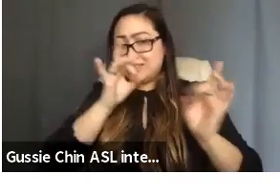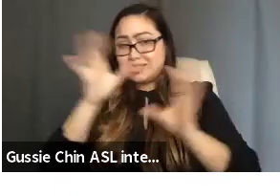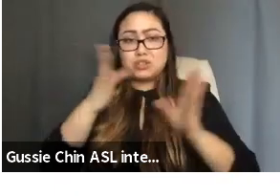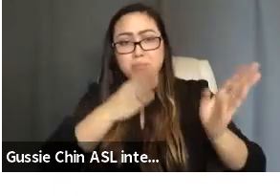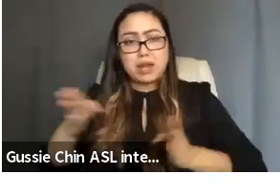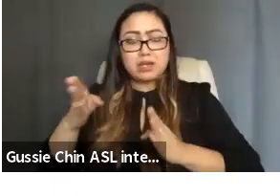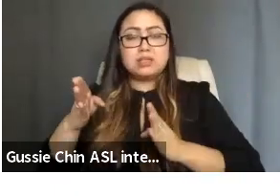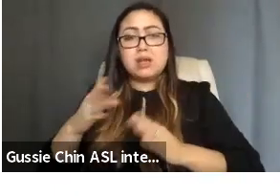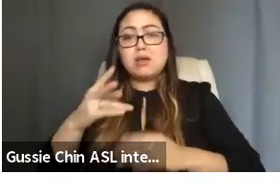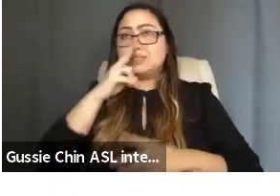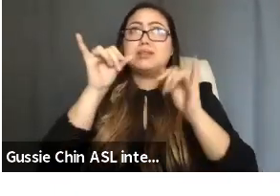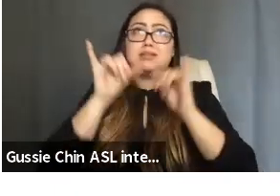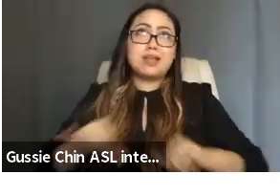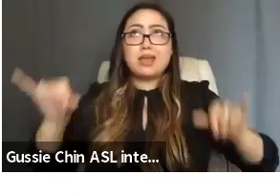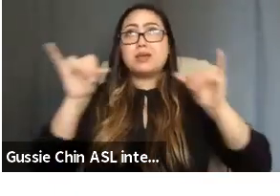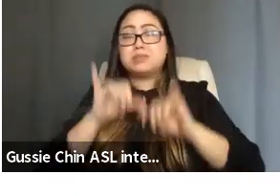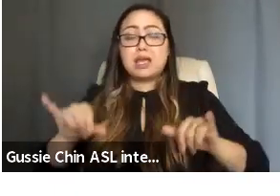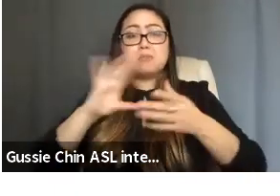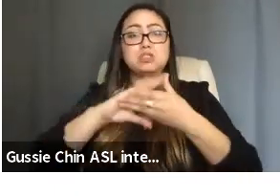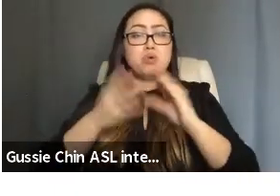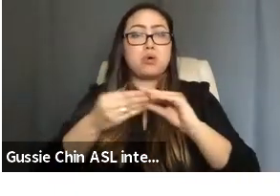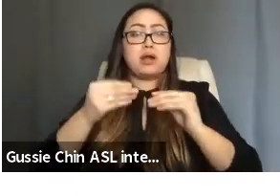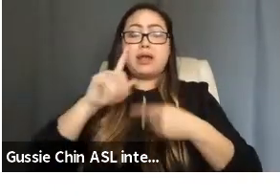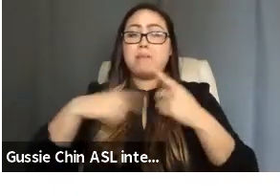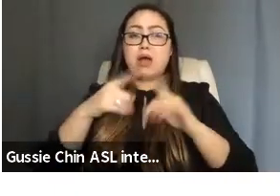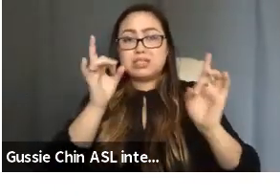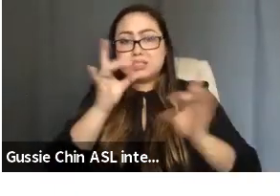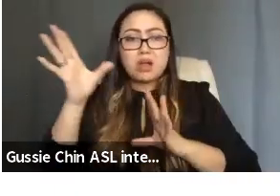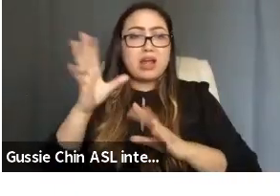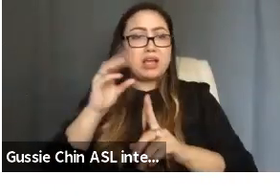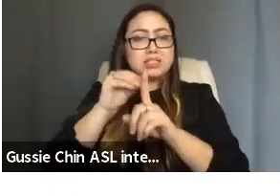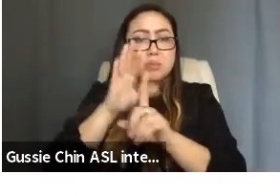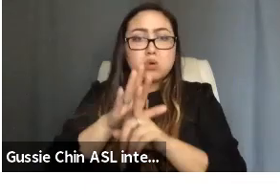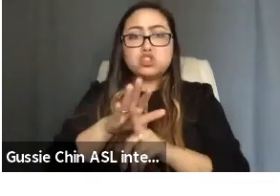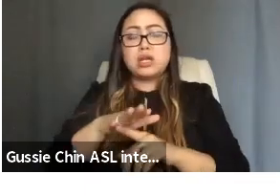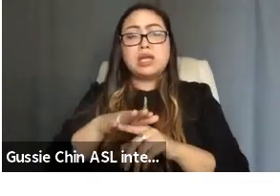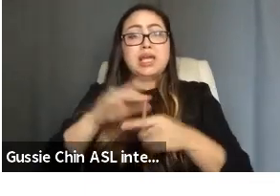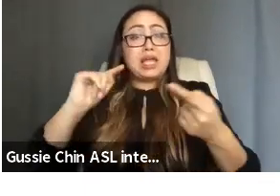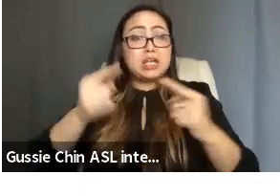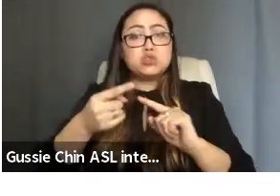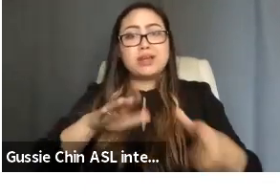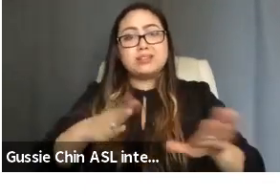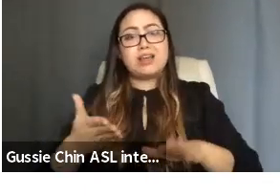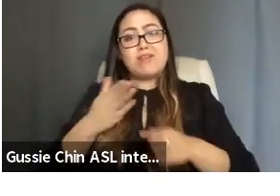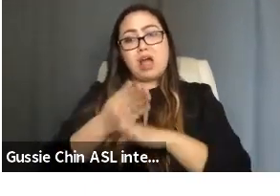stories about disparities and exposure, injury, and death after so many different disasters. We